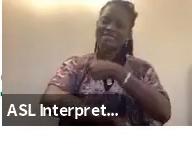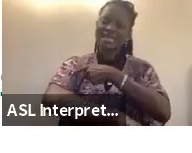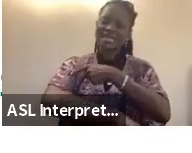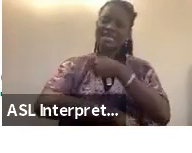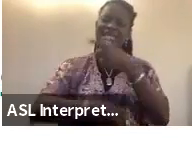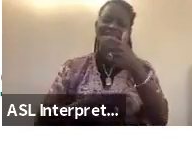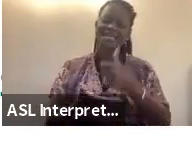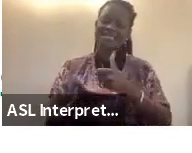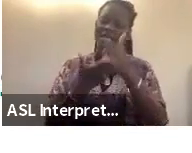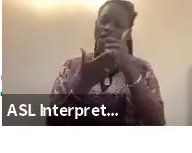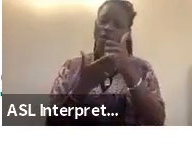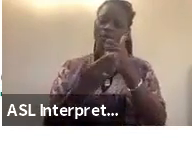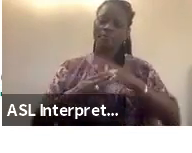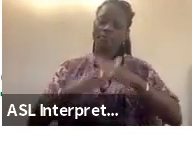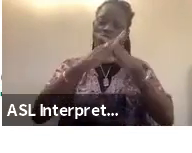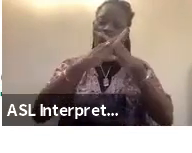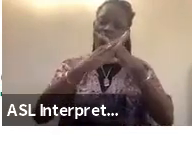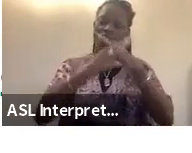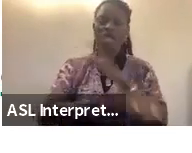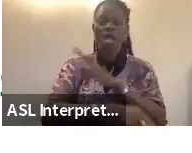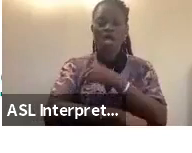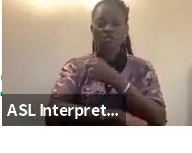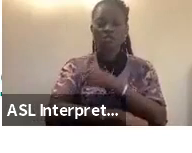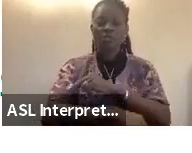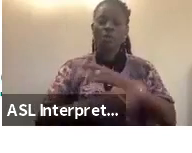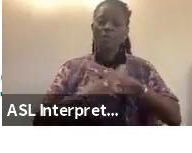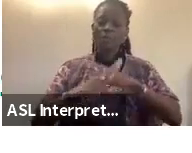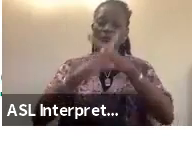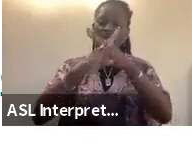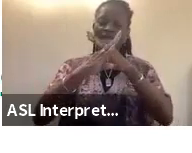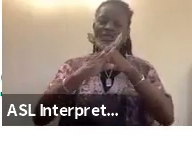hospitalization and death associated with pulpit 19.